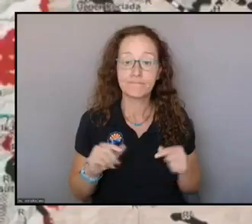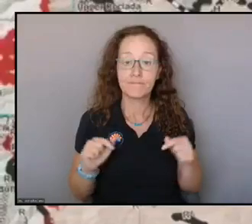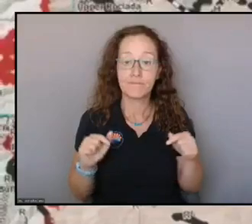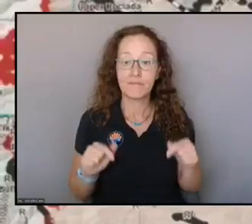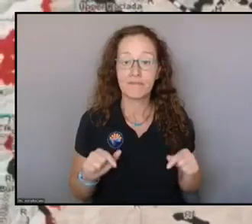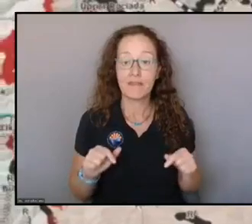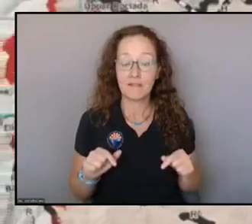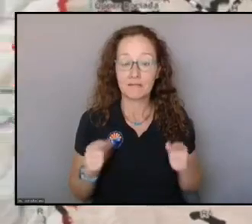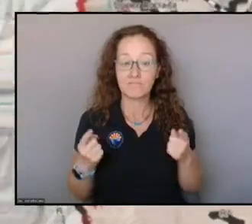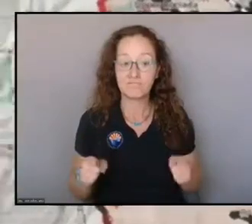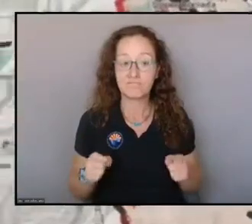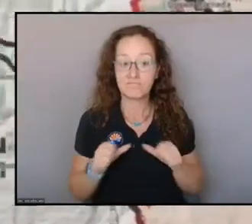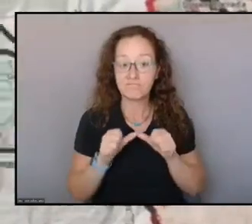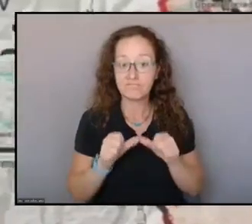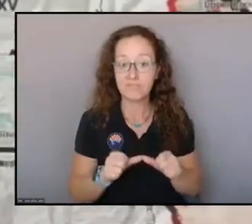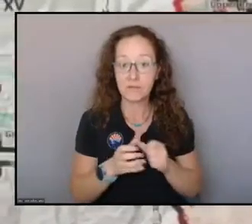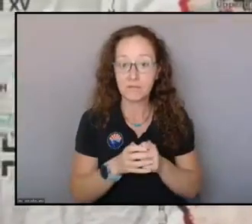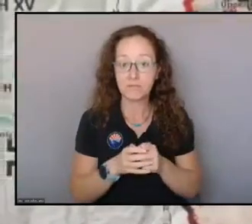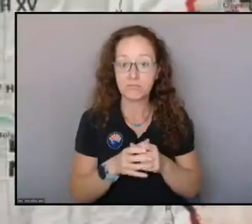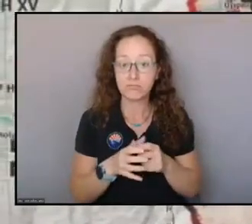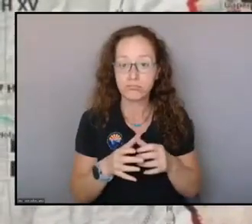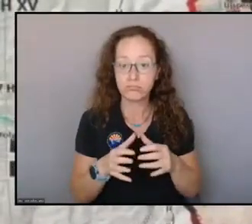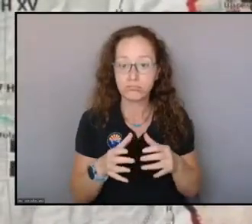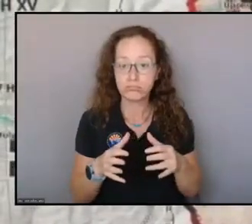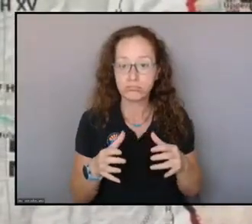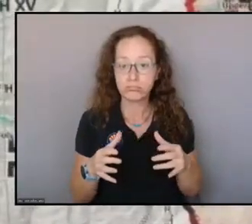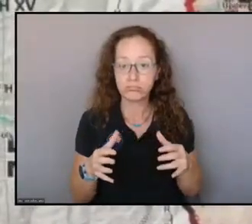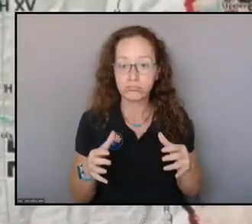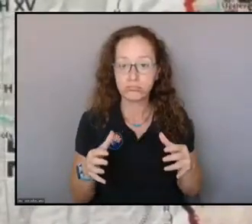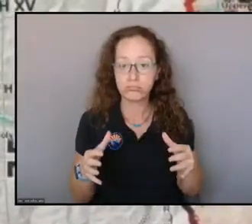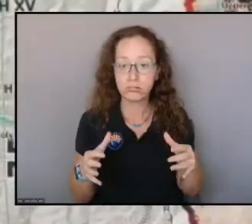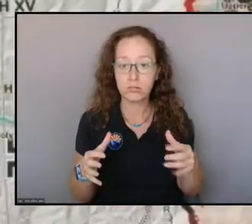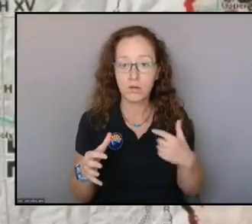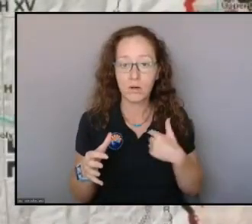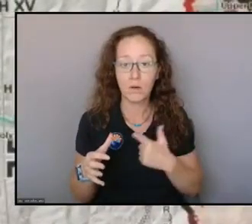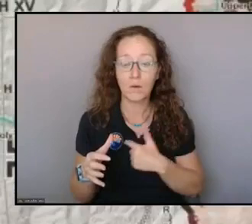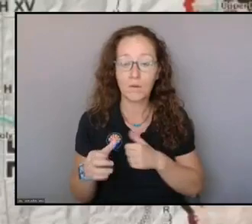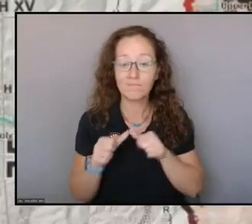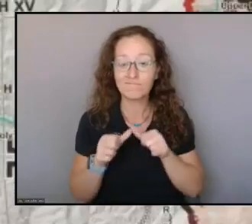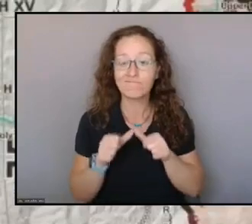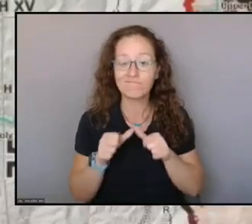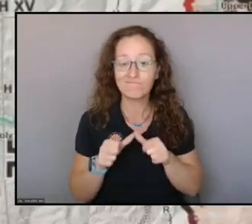CONTINUE TO GROW, AND WE CONTINUE TO DEAL WITH WITH ALL